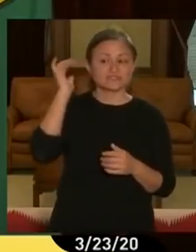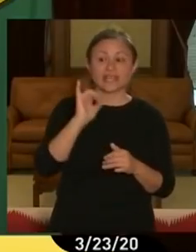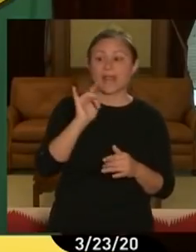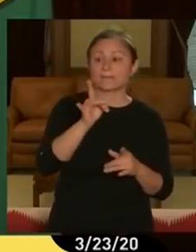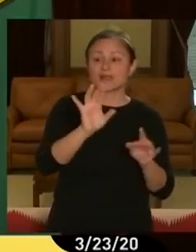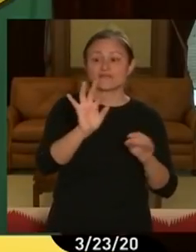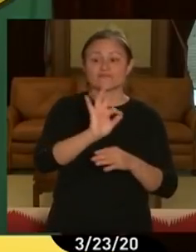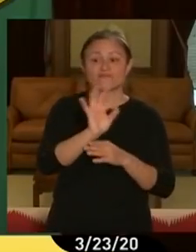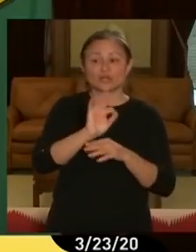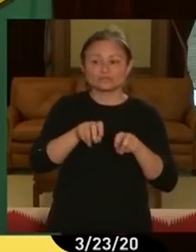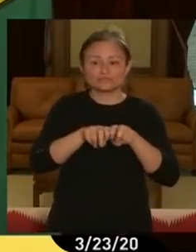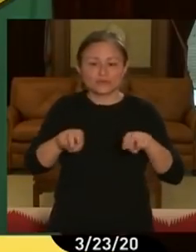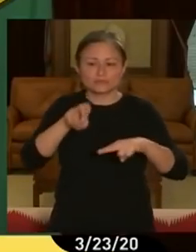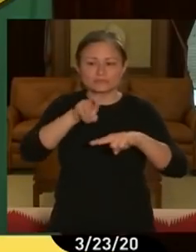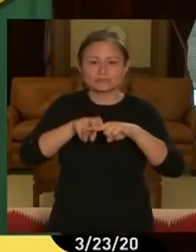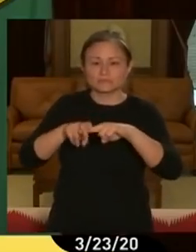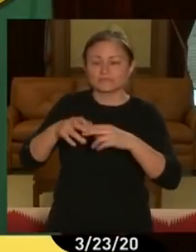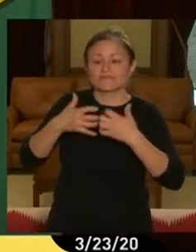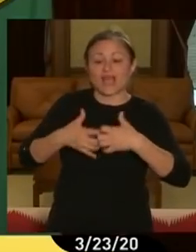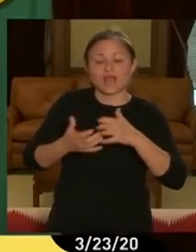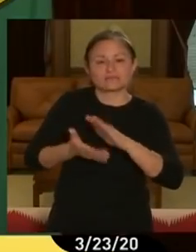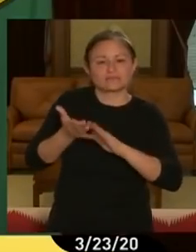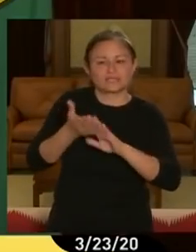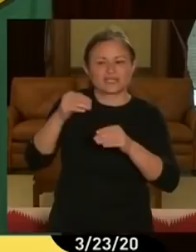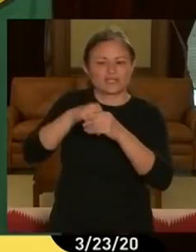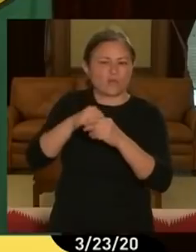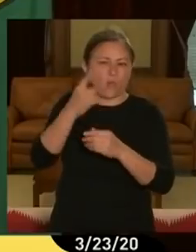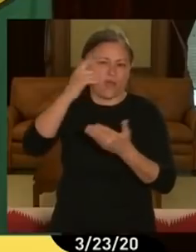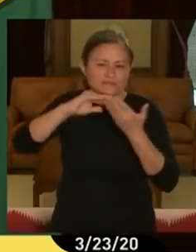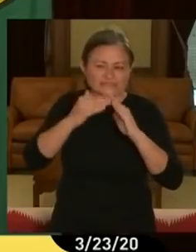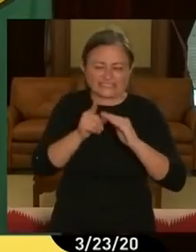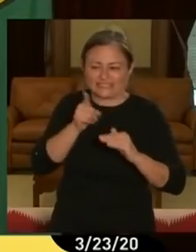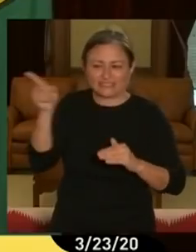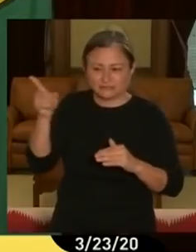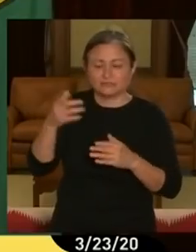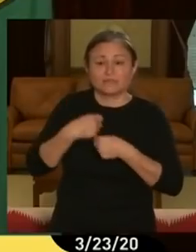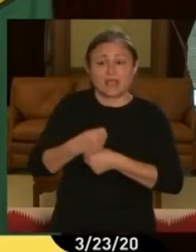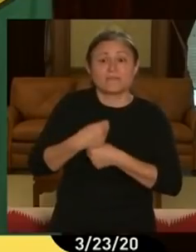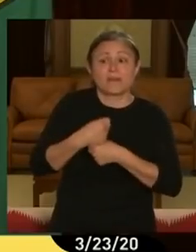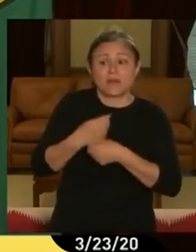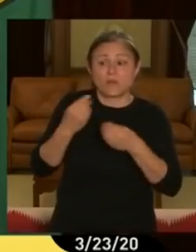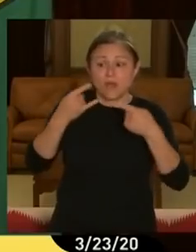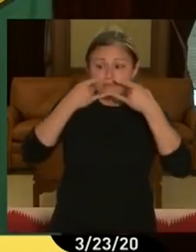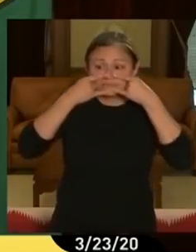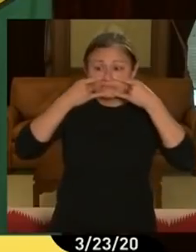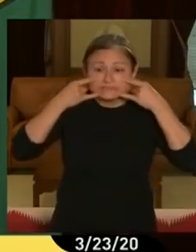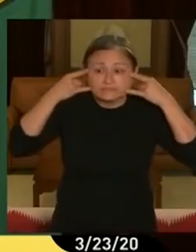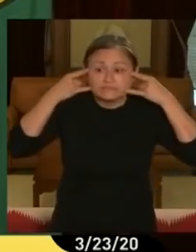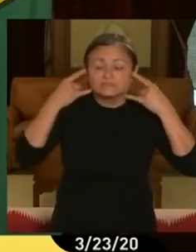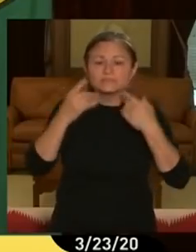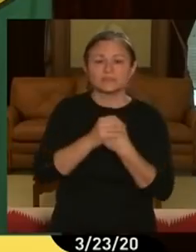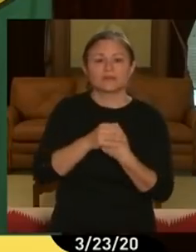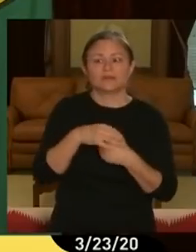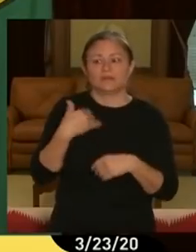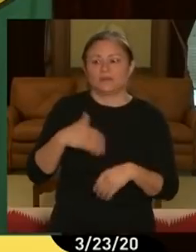I'M ALSO INSPIRED BY THE STORY OF A FURNITURE FACTORY IN MUKILTEO, NOW USING THEIR